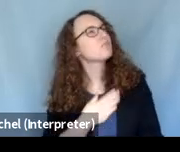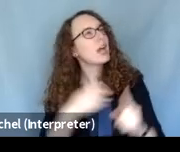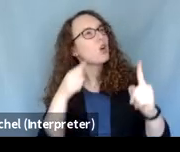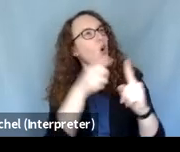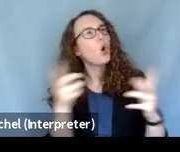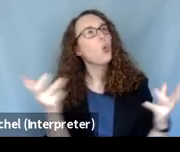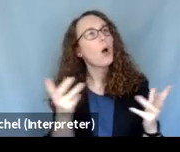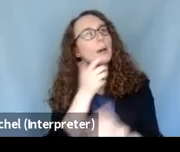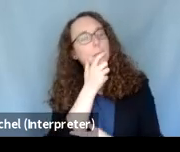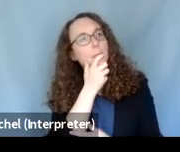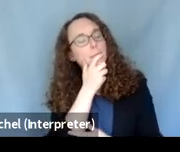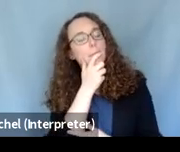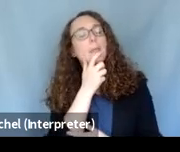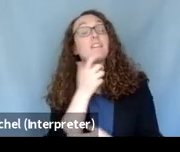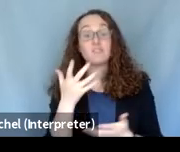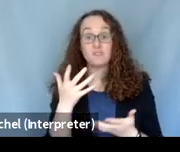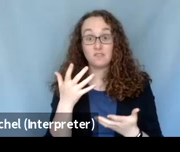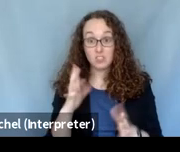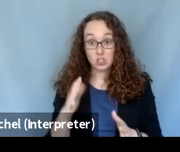markers, the benchmarks that I need to make